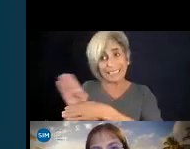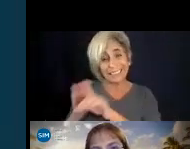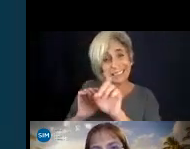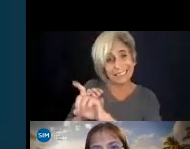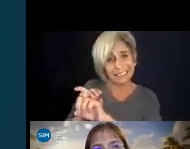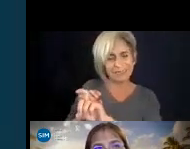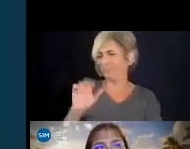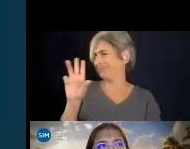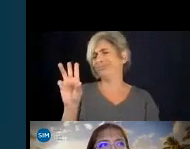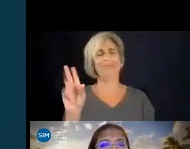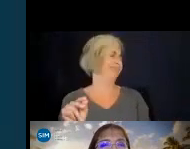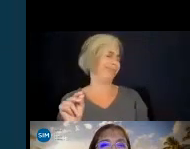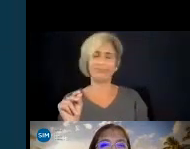Of course, it's not.